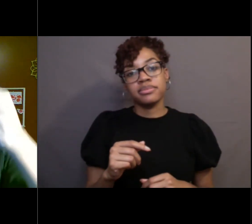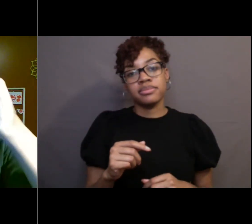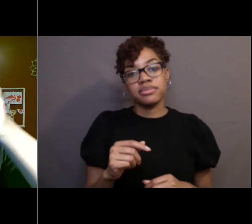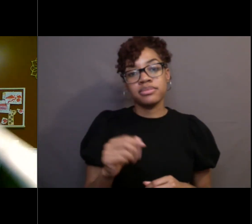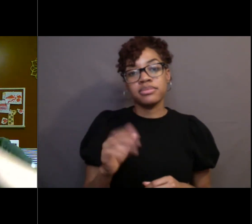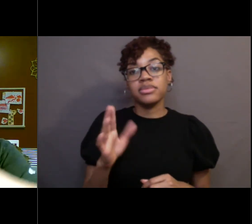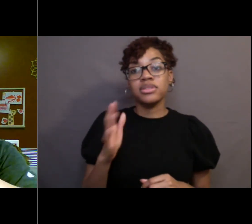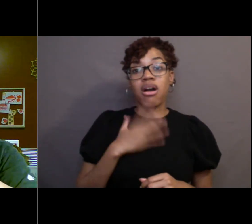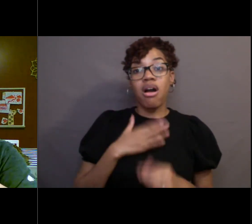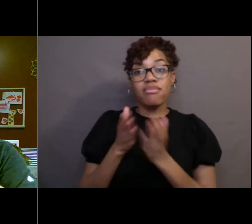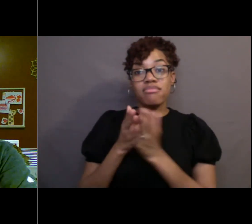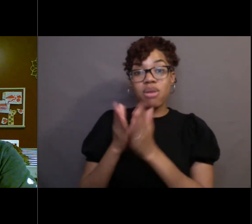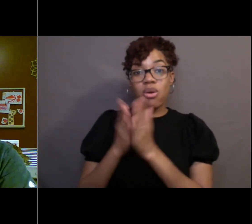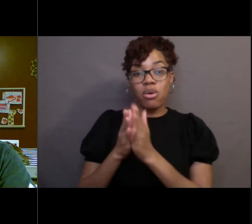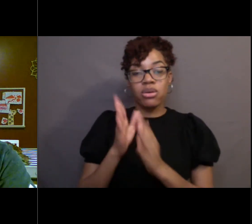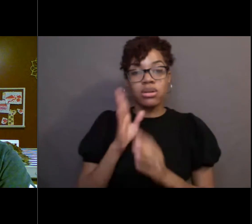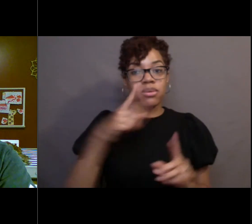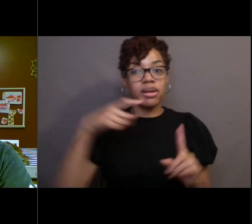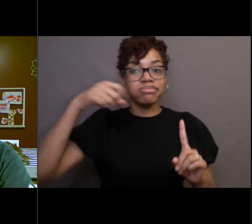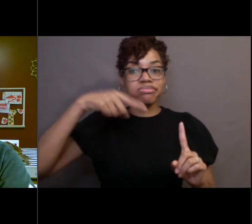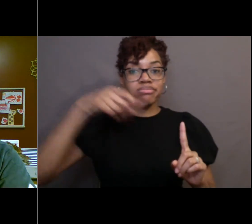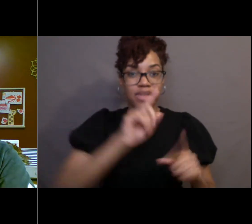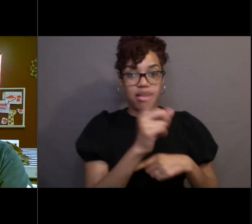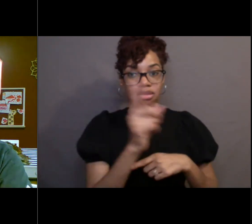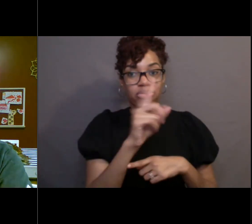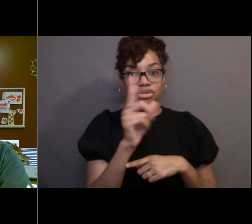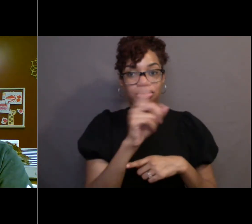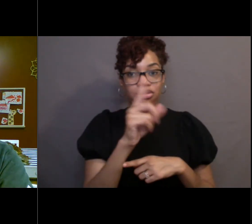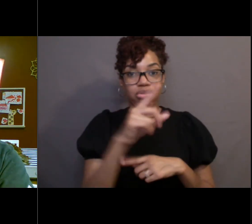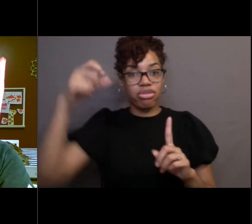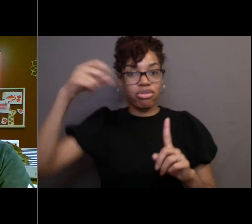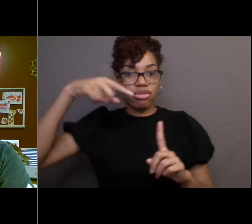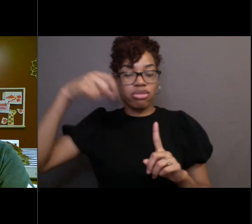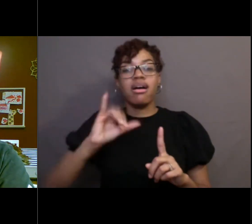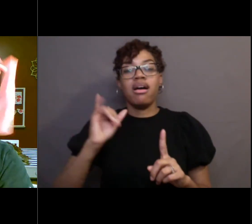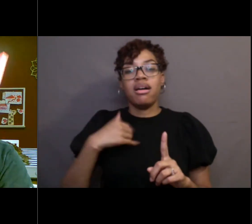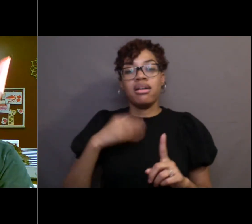to receive the information from this transmitter and find the tag in the water.